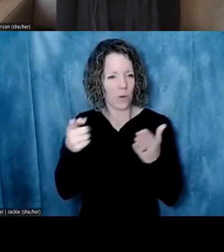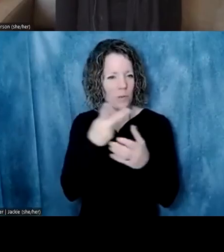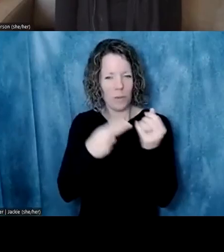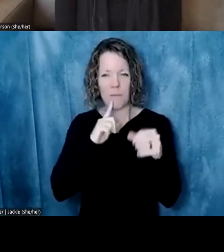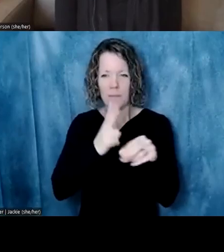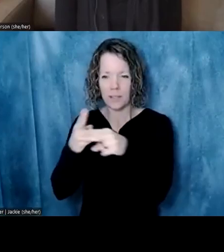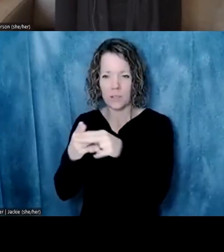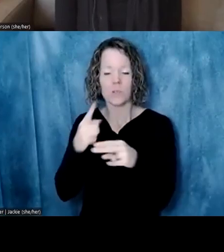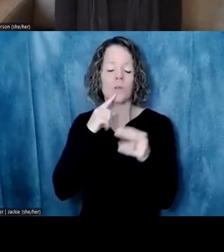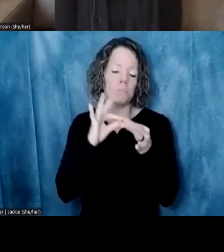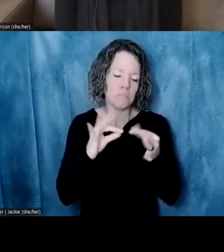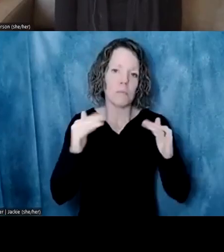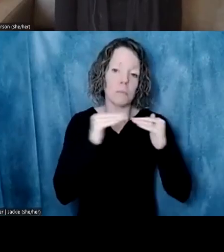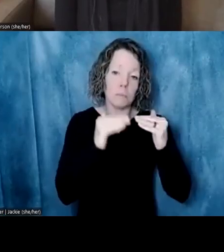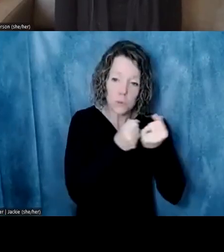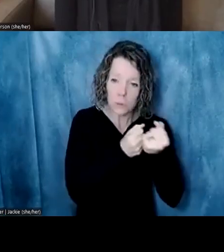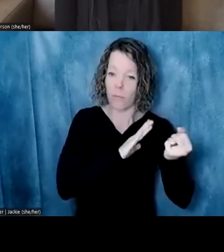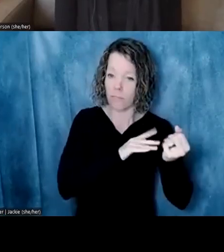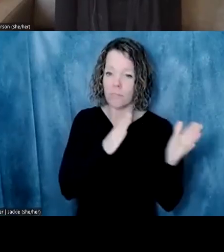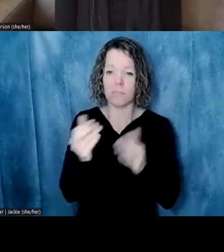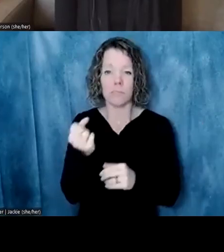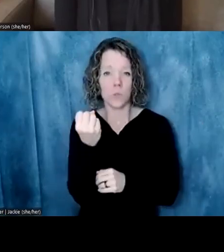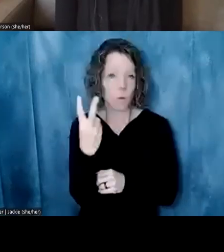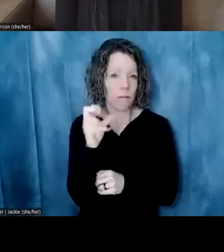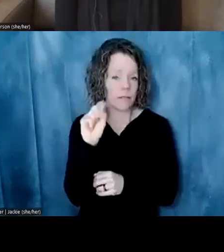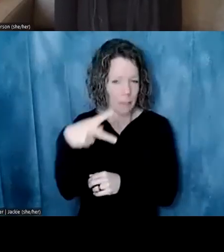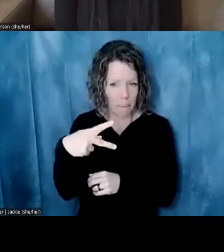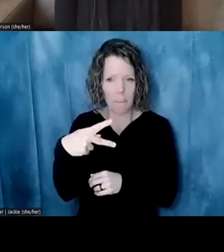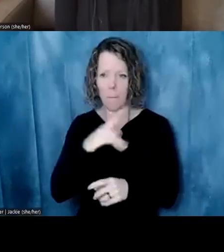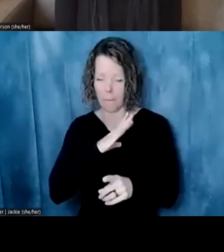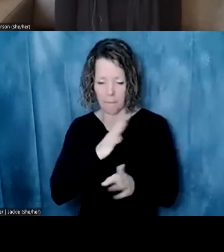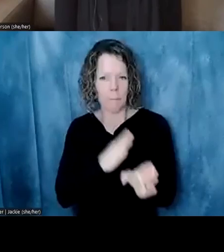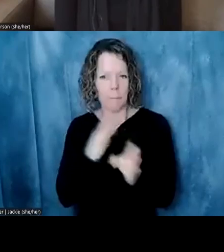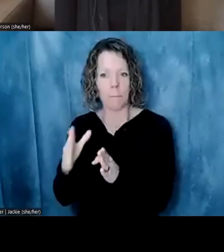would be great, mentioned like 12-Step would be great. And I know that for trauma and addiction,